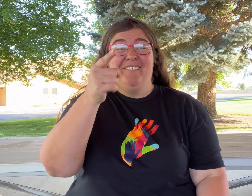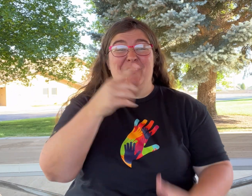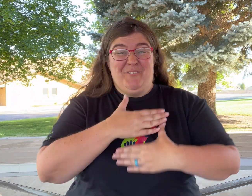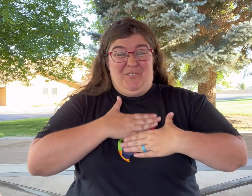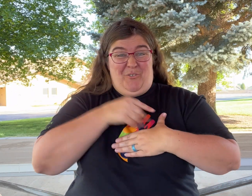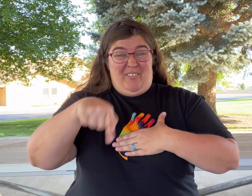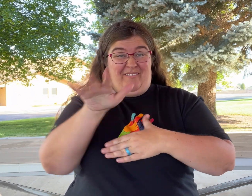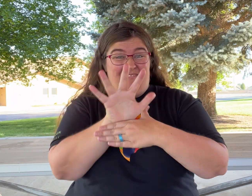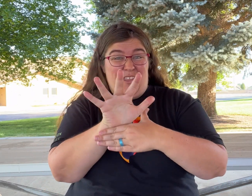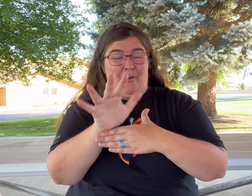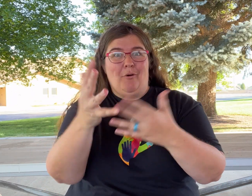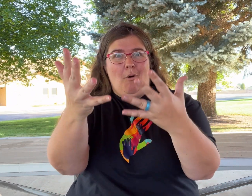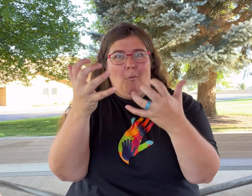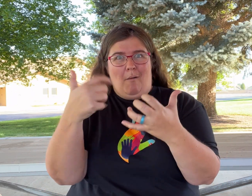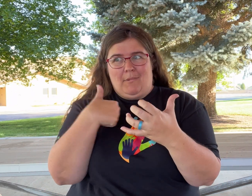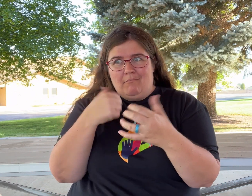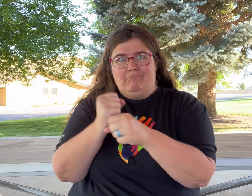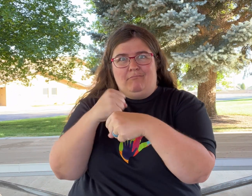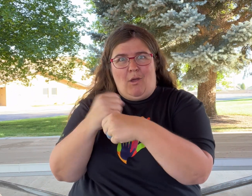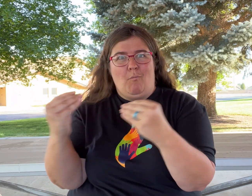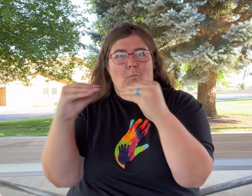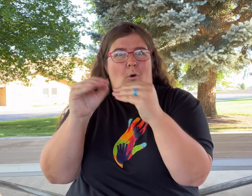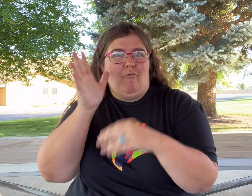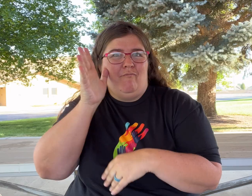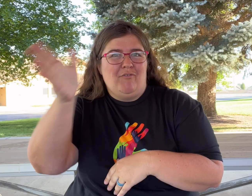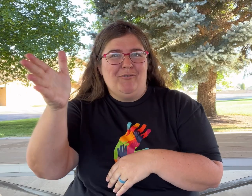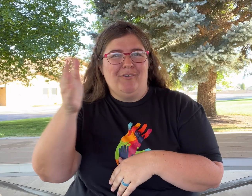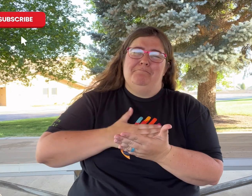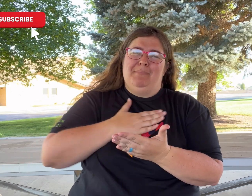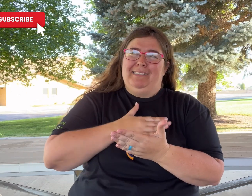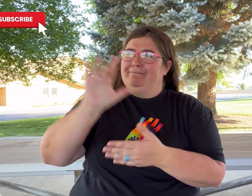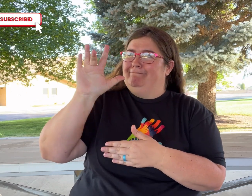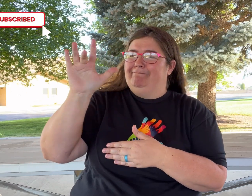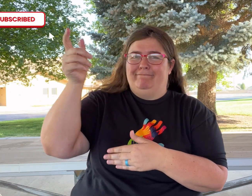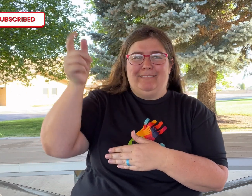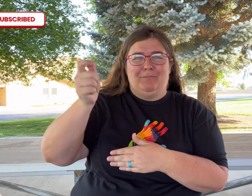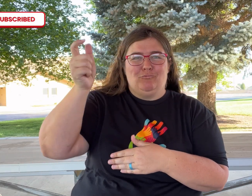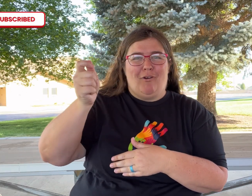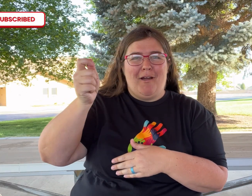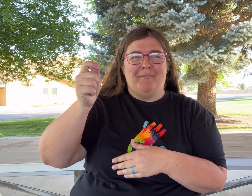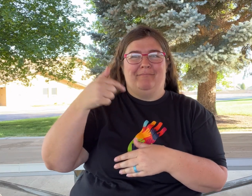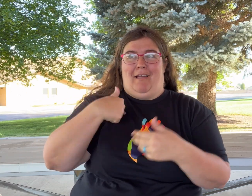approaches. If you've enjoyed this video and want me to make more in the future, please subscribe.